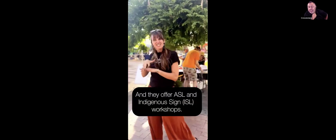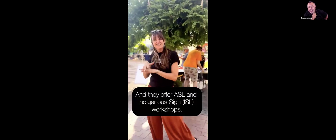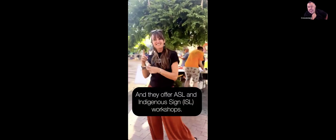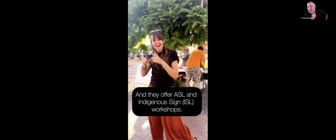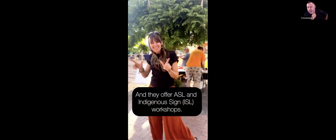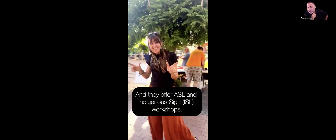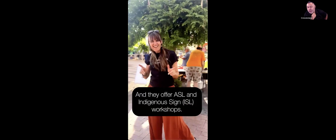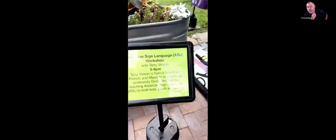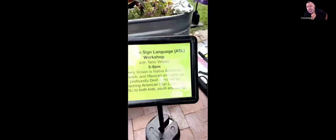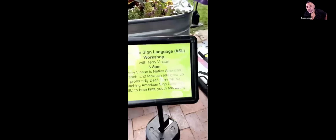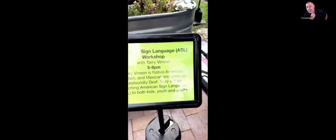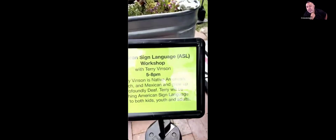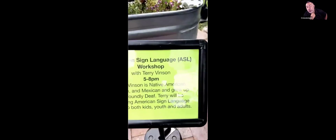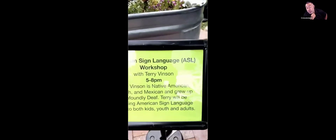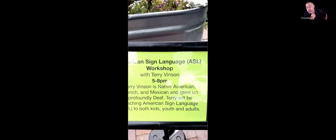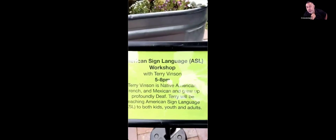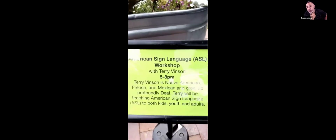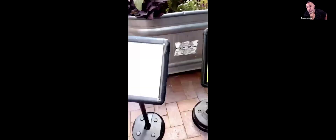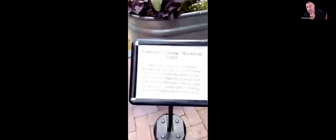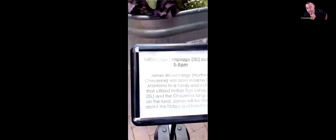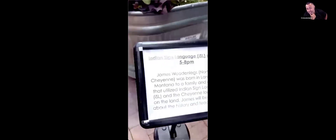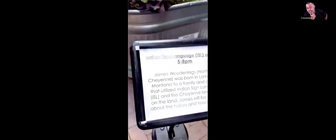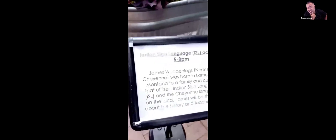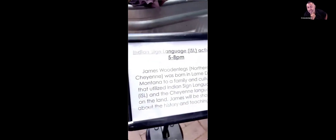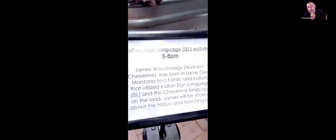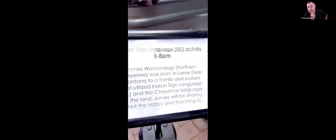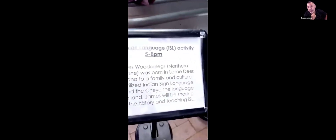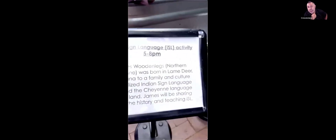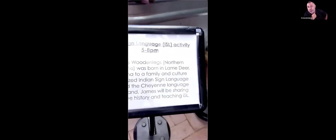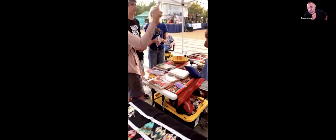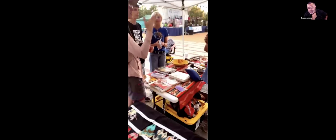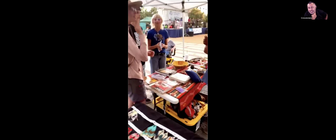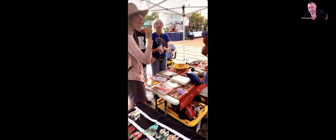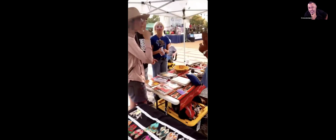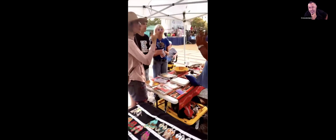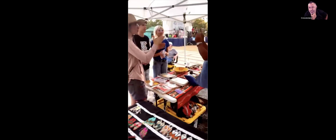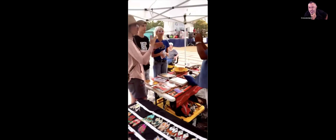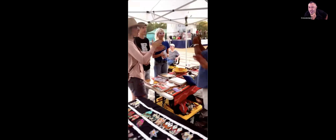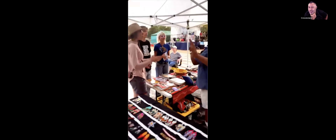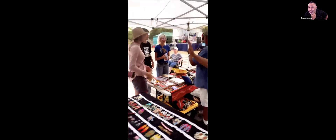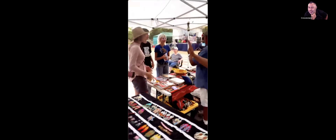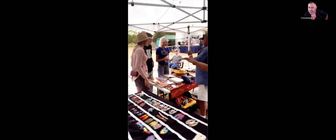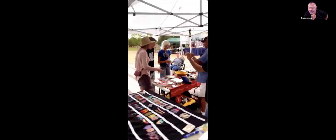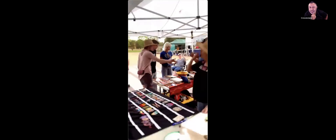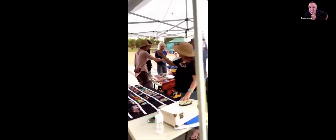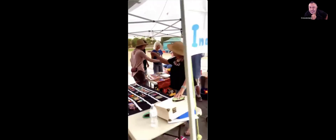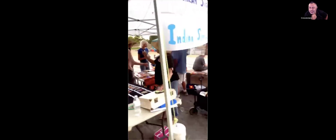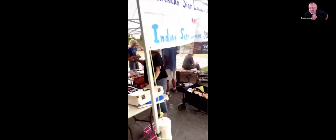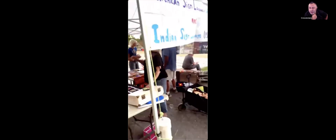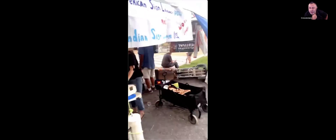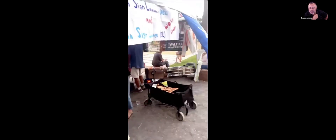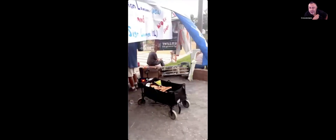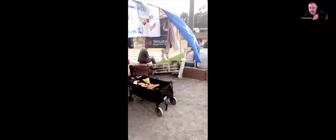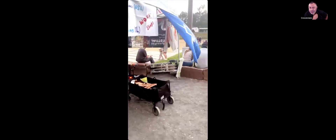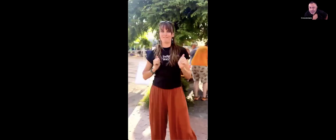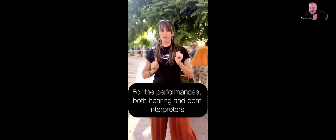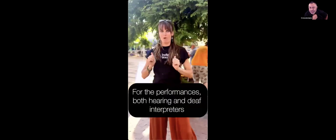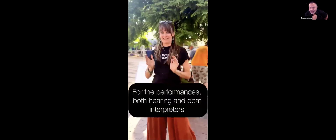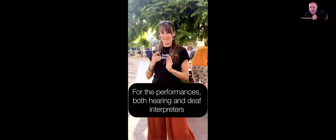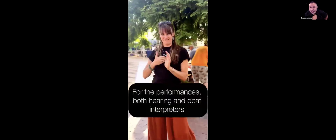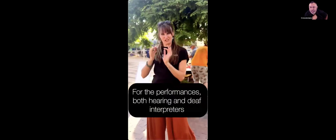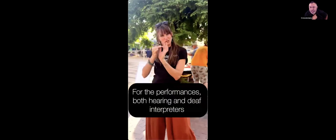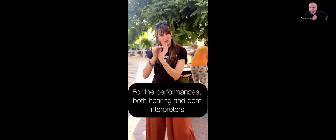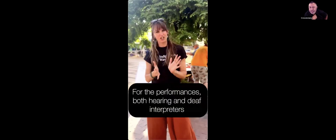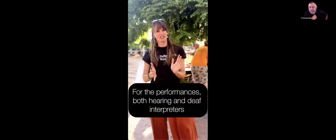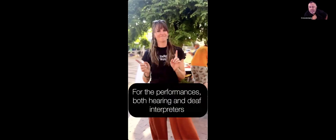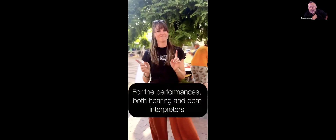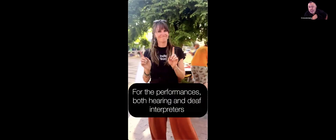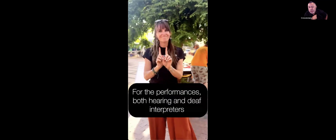And they teach and offer classes workshops for Indian sign language as well as American Sign Language.